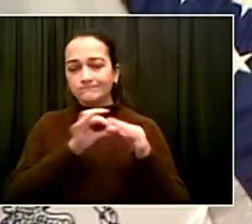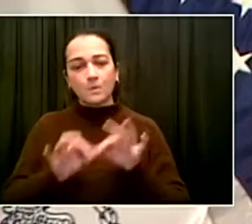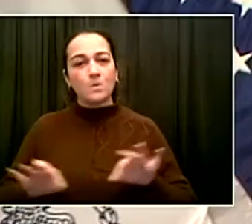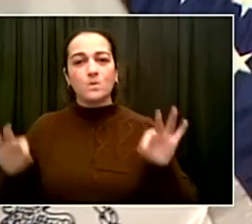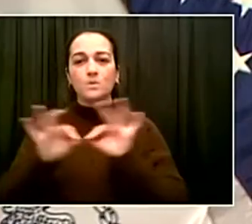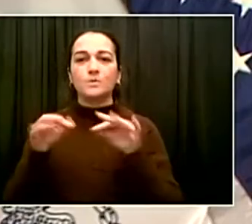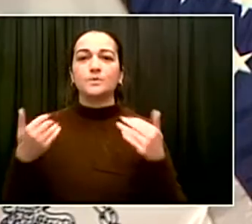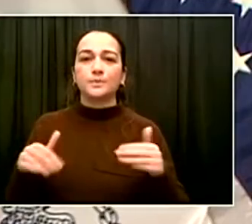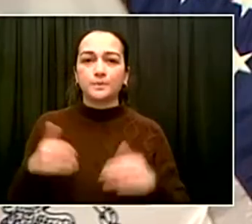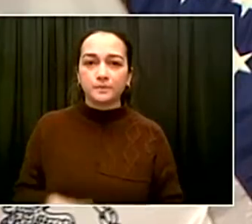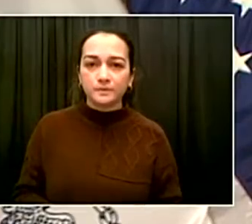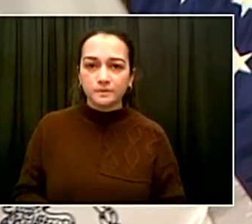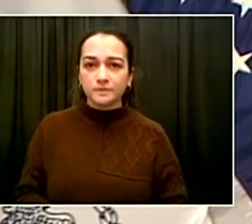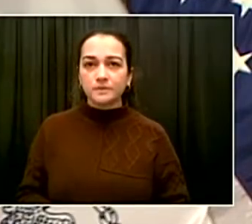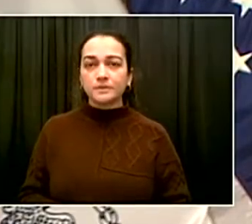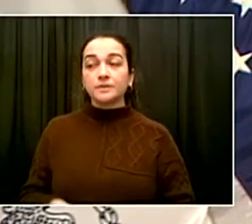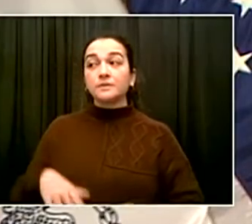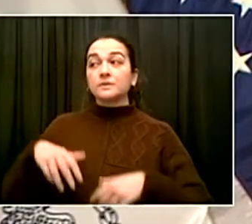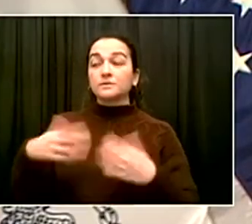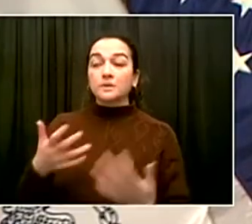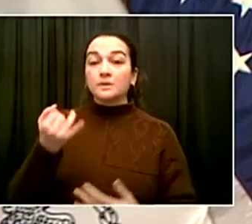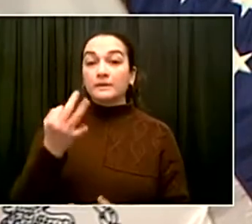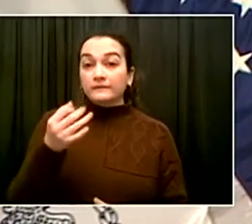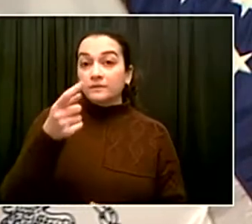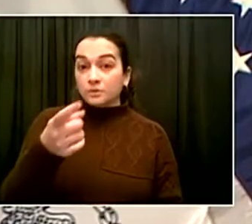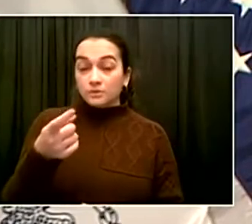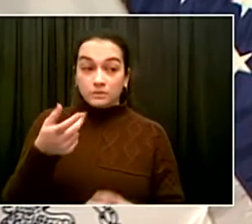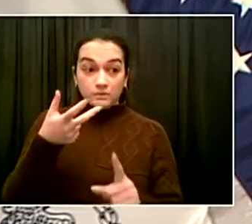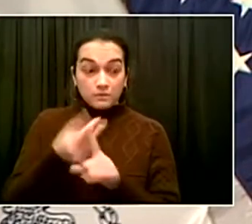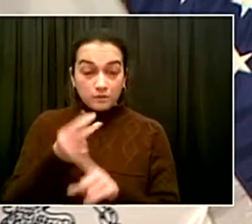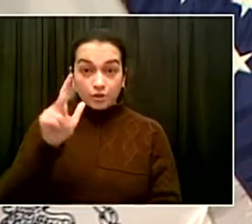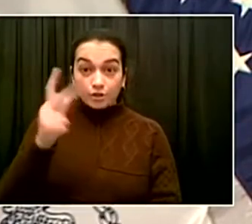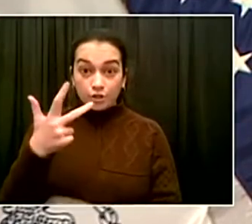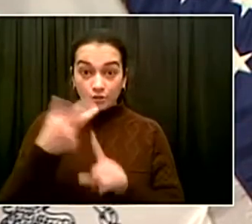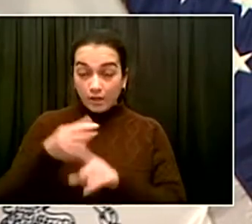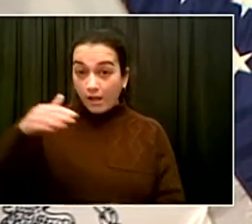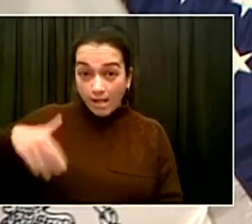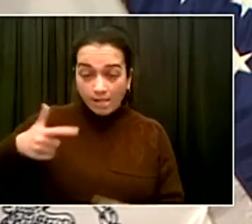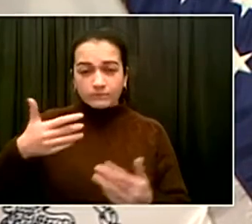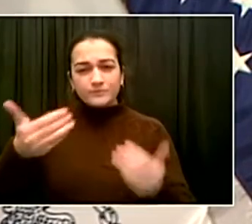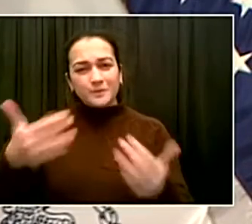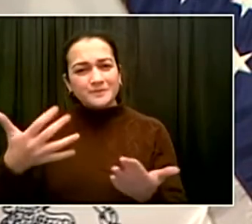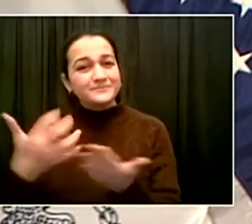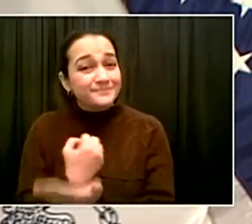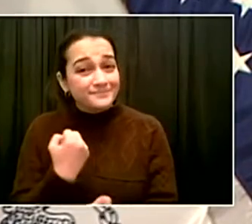WE ALL HAVE TO FOCUS ON GETTING THE MAXIMUM NEW YORKERS VACCINATED AND BOOSTED AS POSSIBLE. I WANT YOU TO HEAR NOW FROM THE